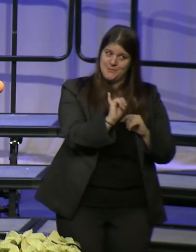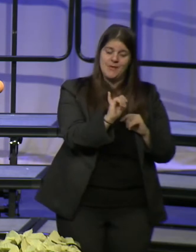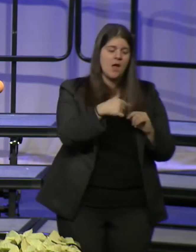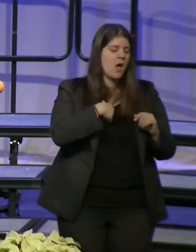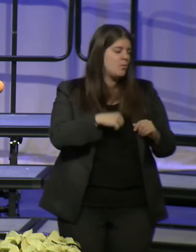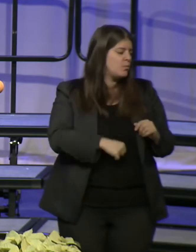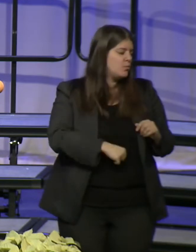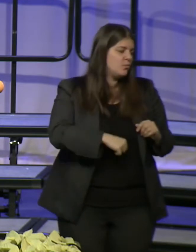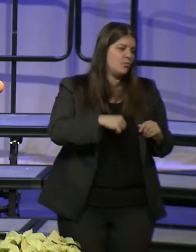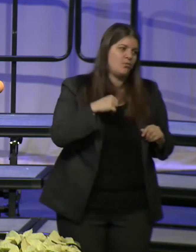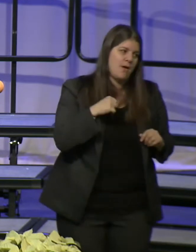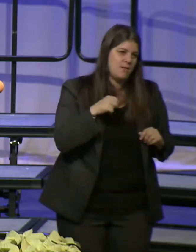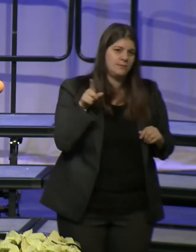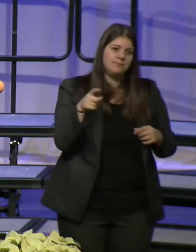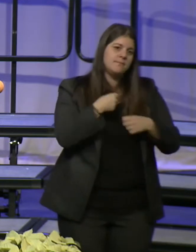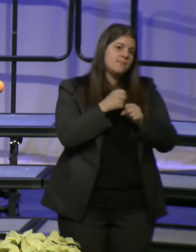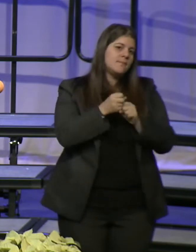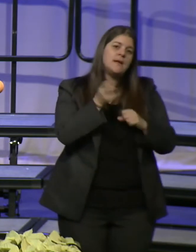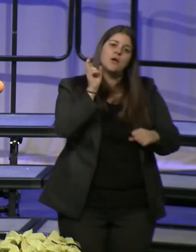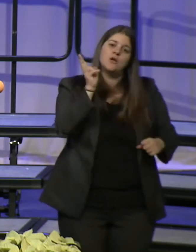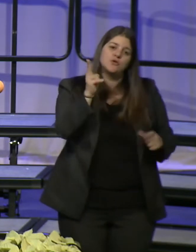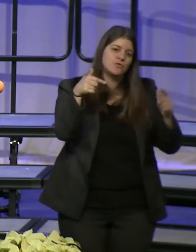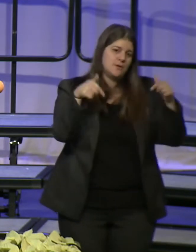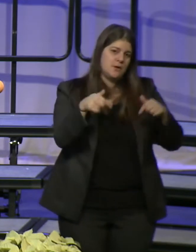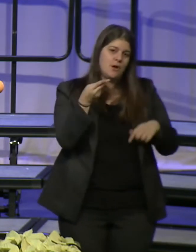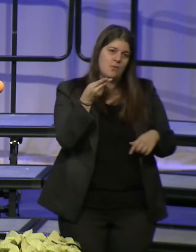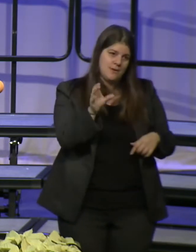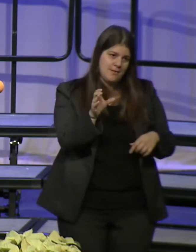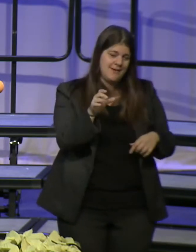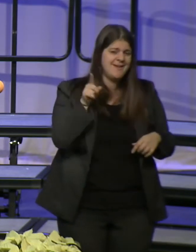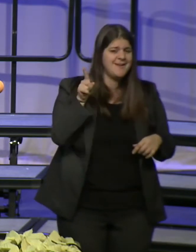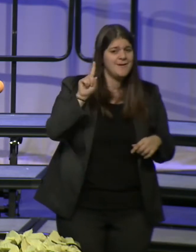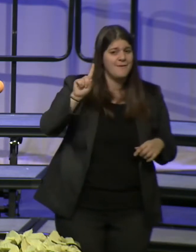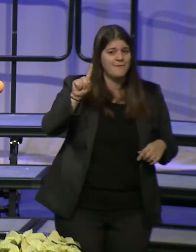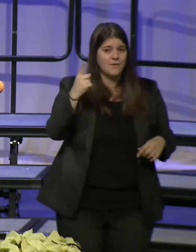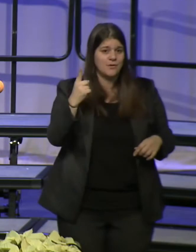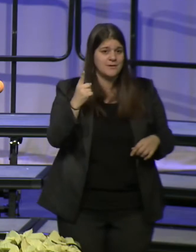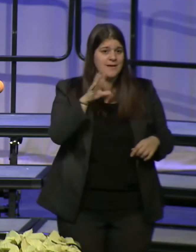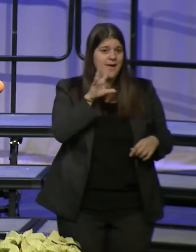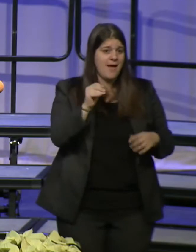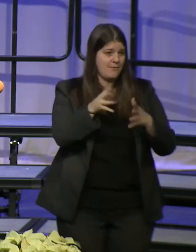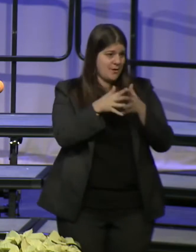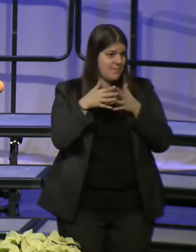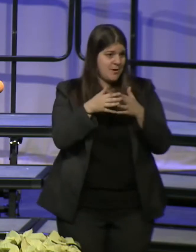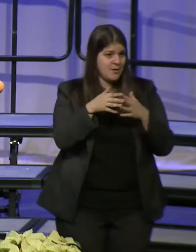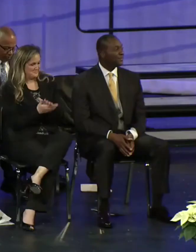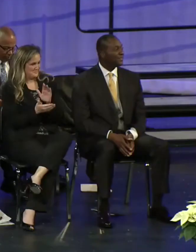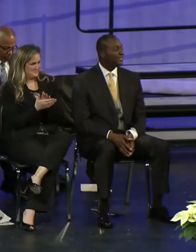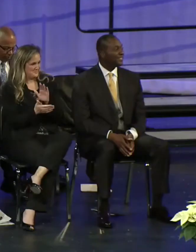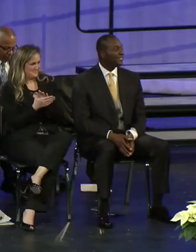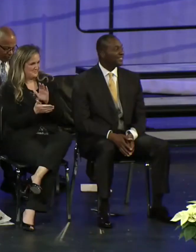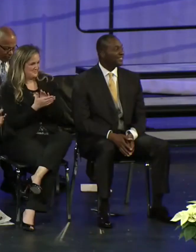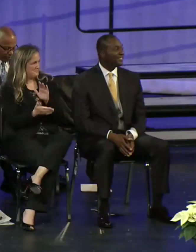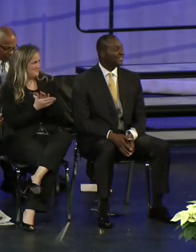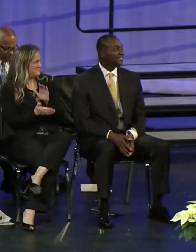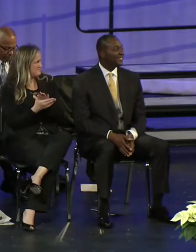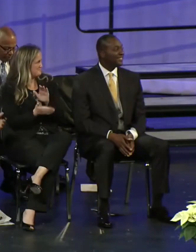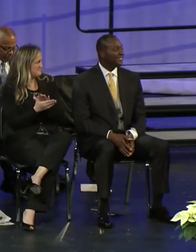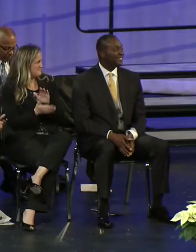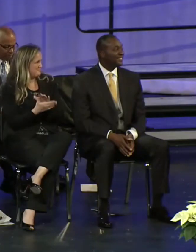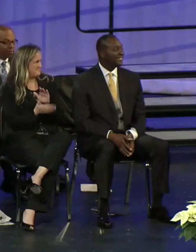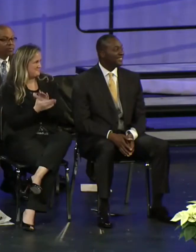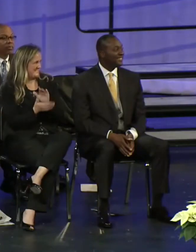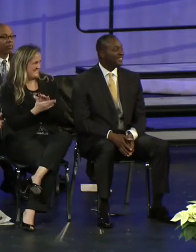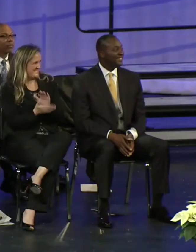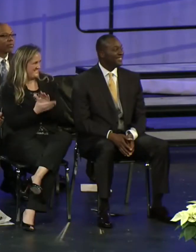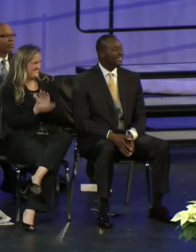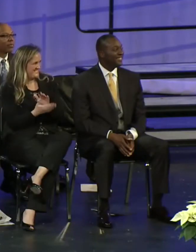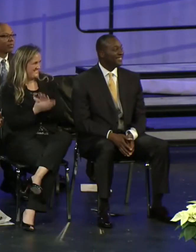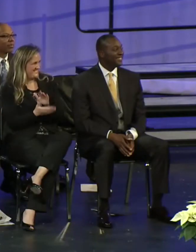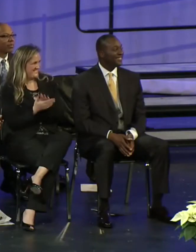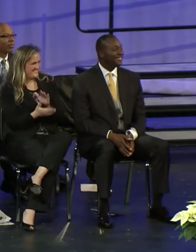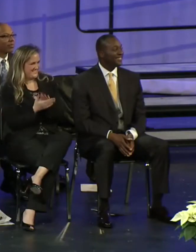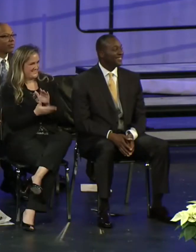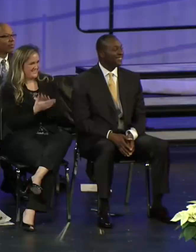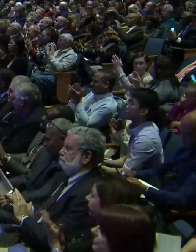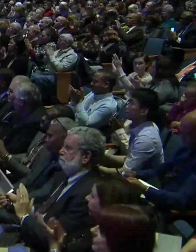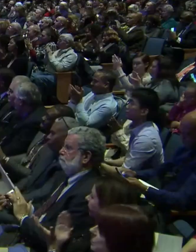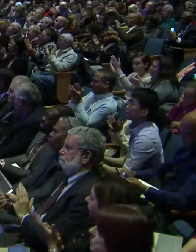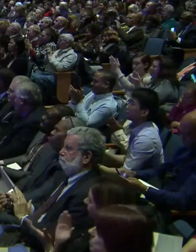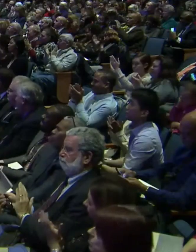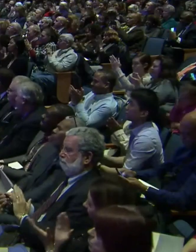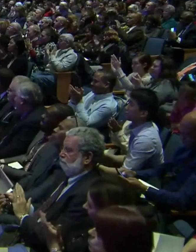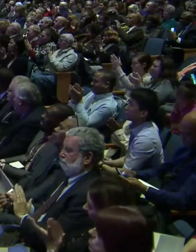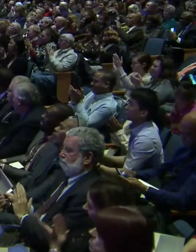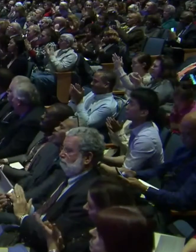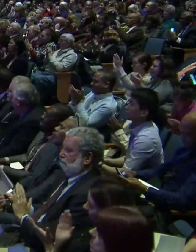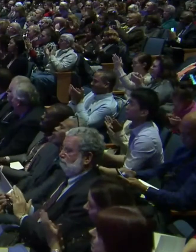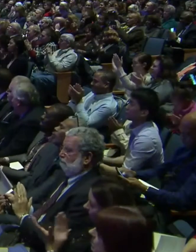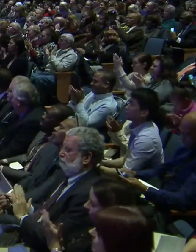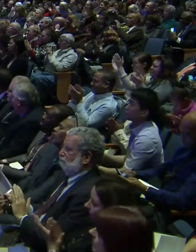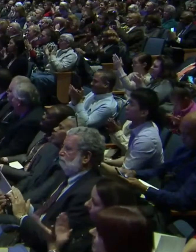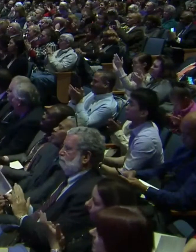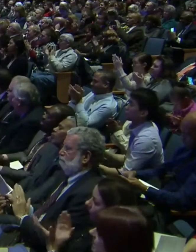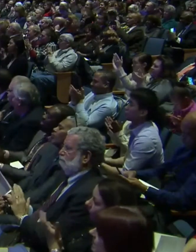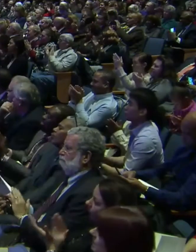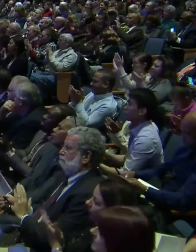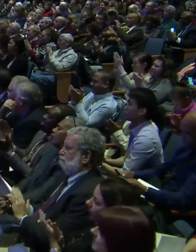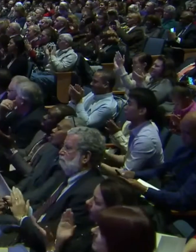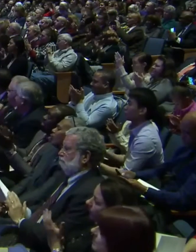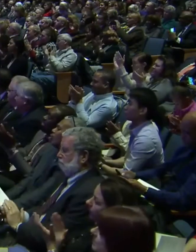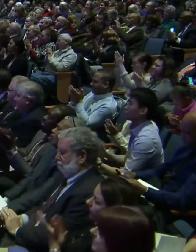that he made history here in Howard County as the first African-American county executive.